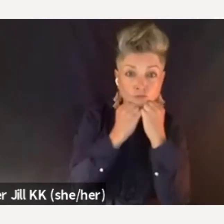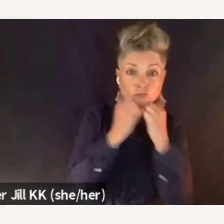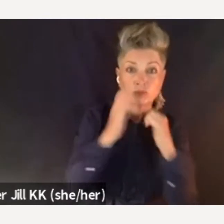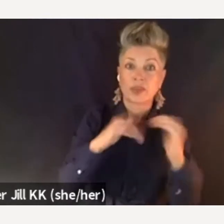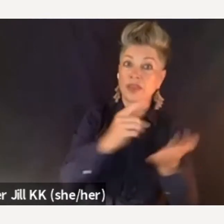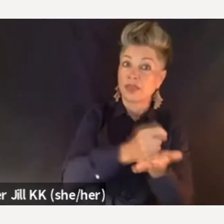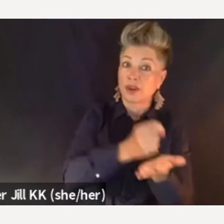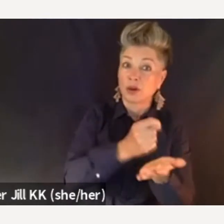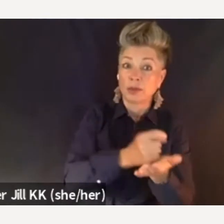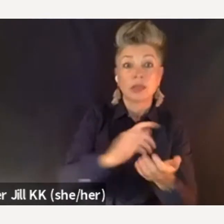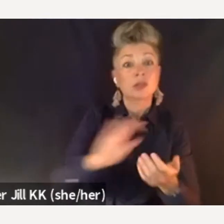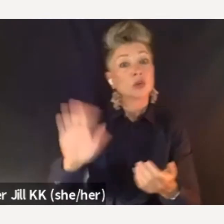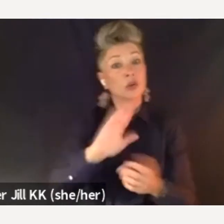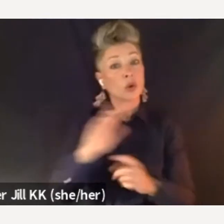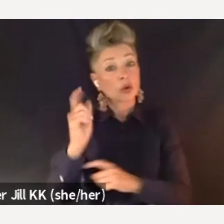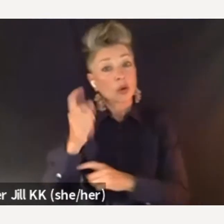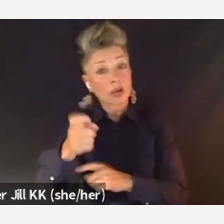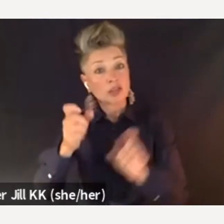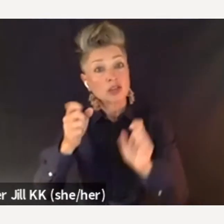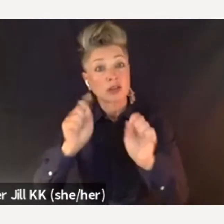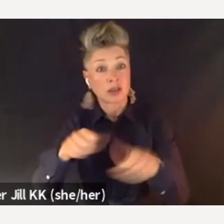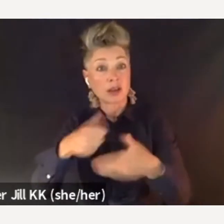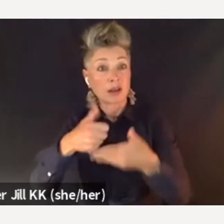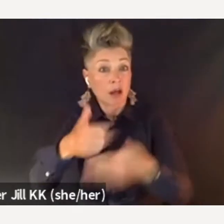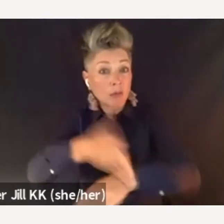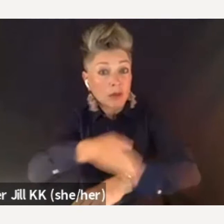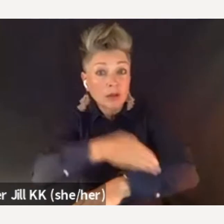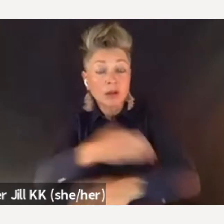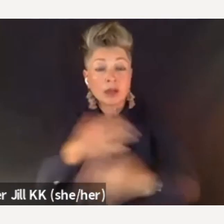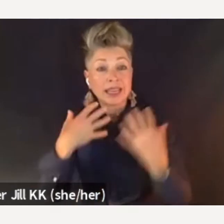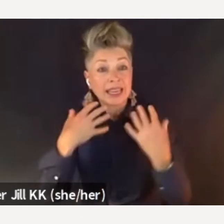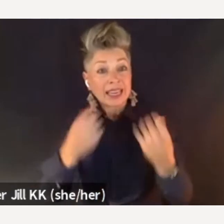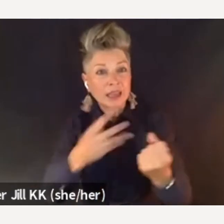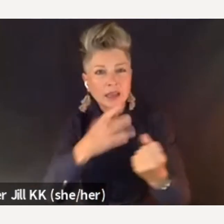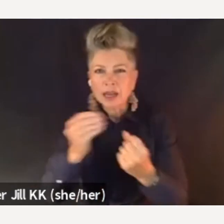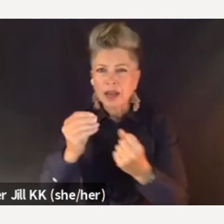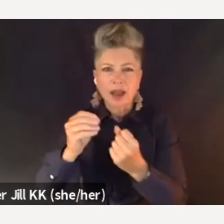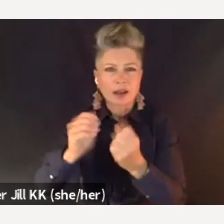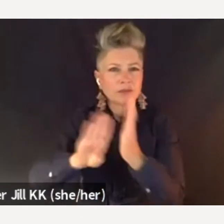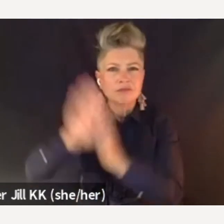the healing and the thriving of survivors across the country, across the world.